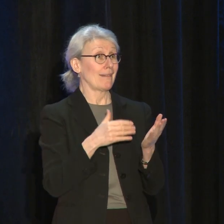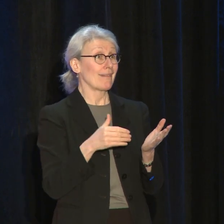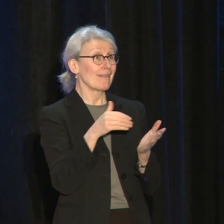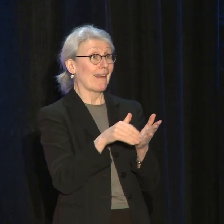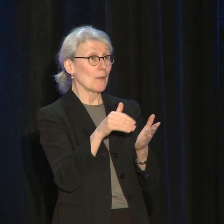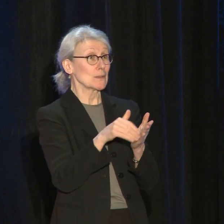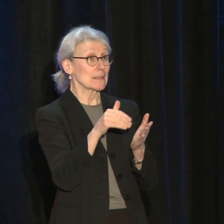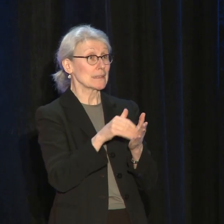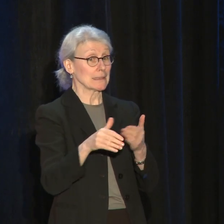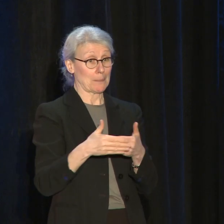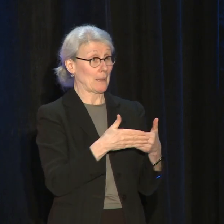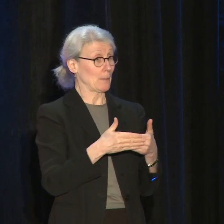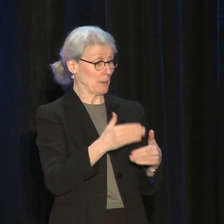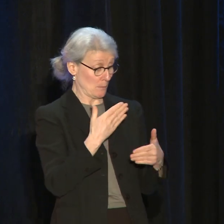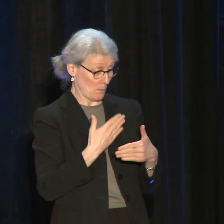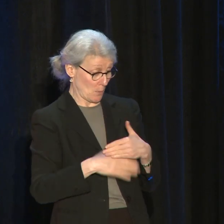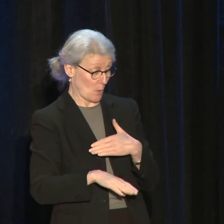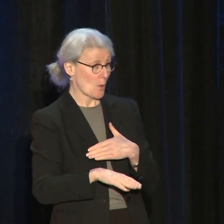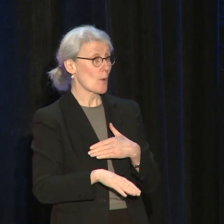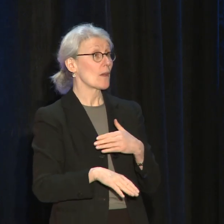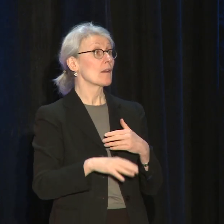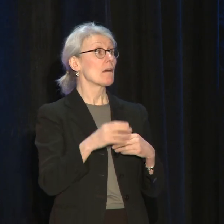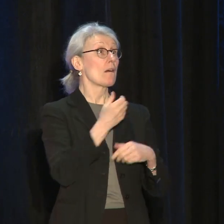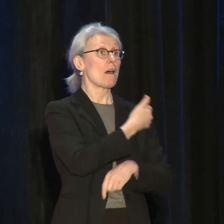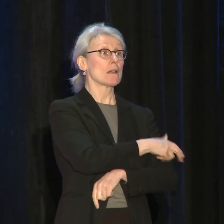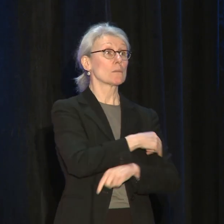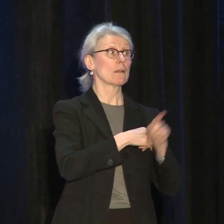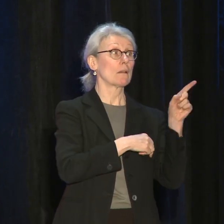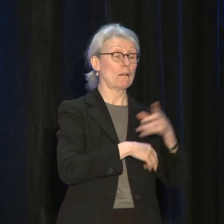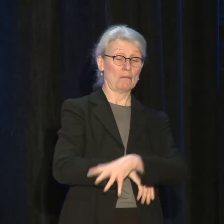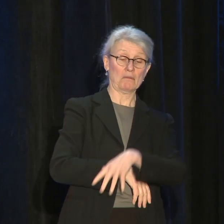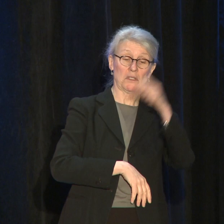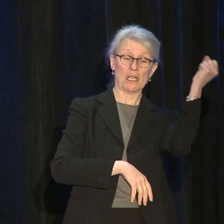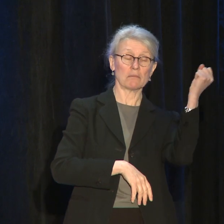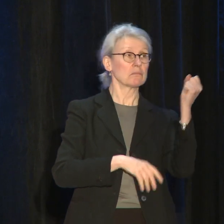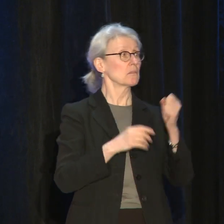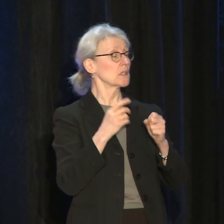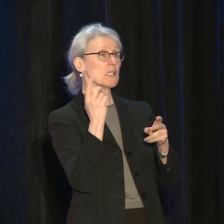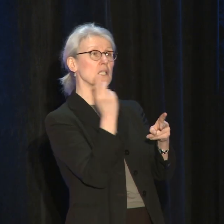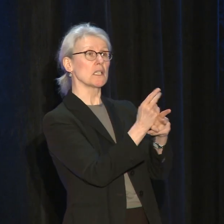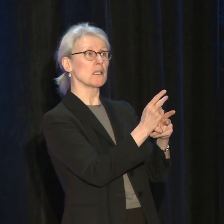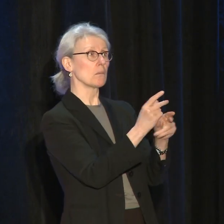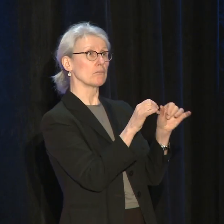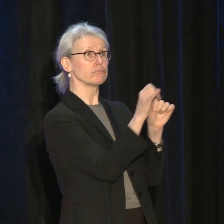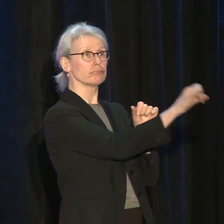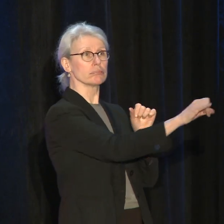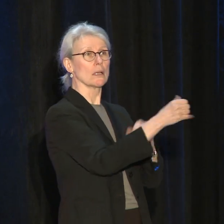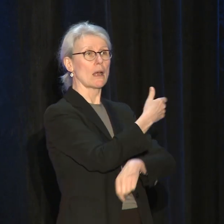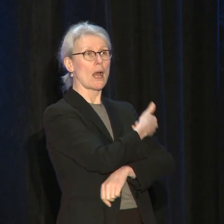newborn babies taken from them at the hospital, and kept at the hospital. Many of them put into